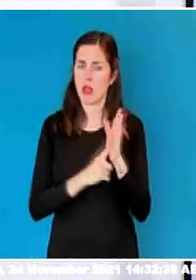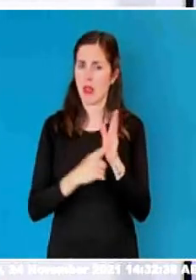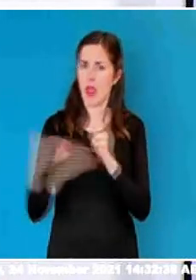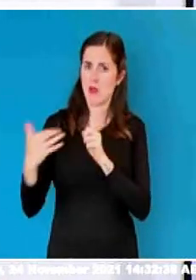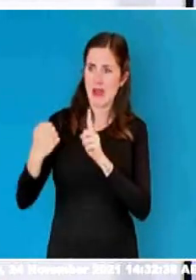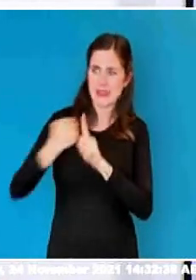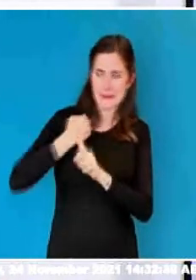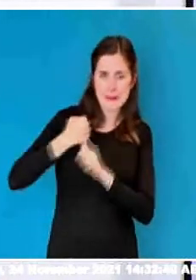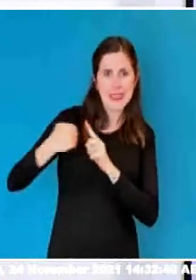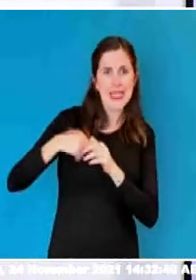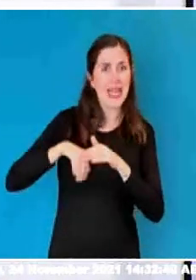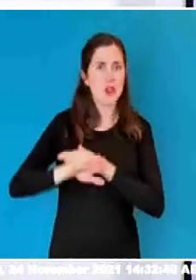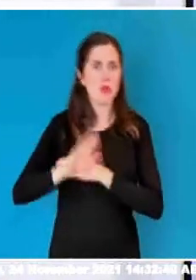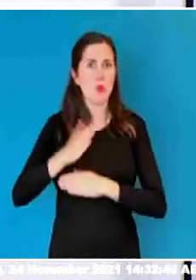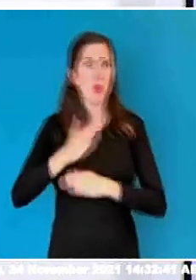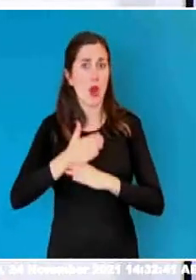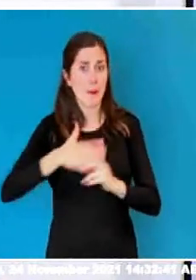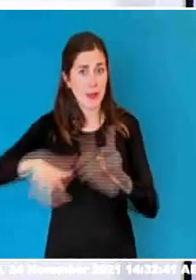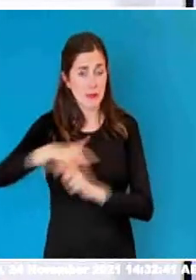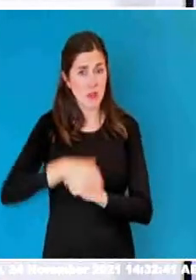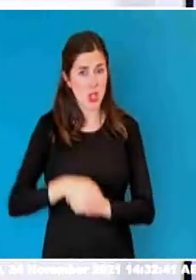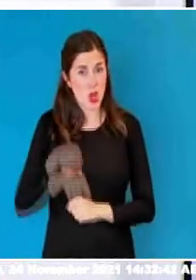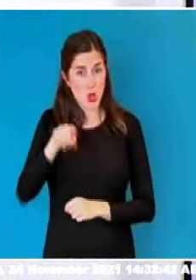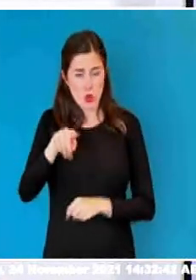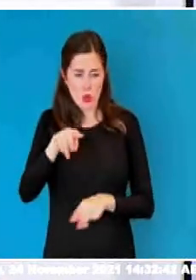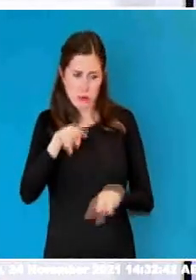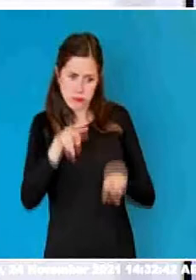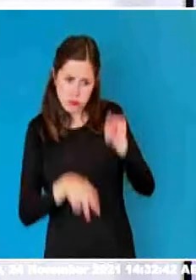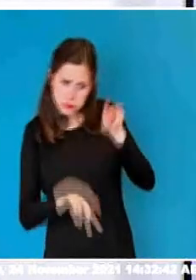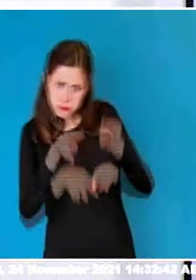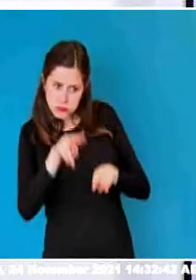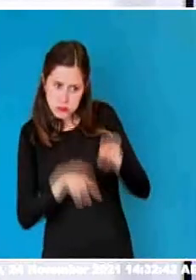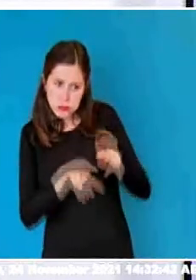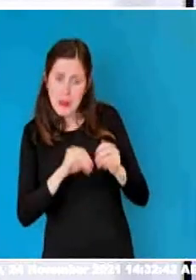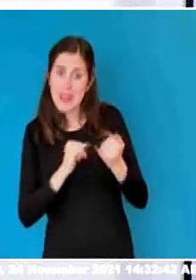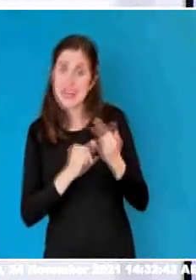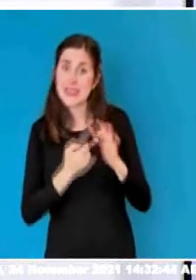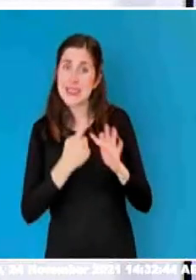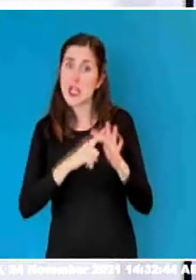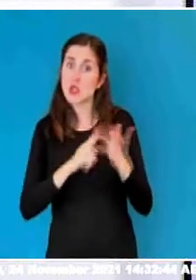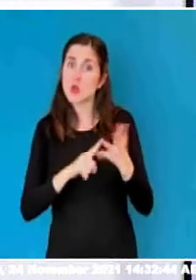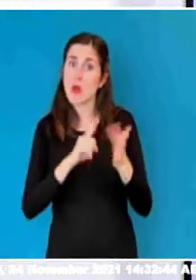If you assess the risk of sexual harassment in the workplace to be attributed to the fact